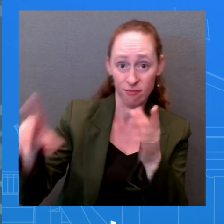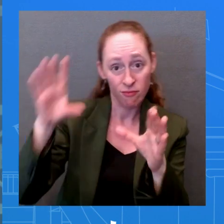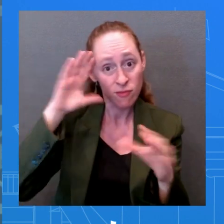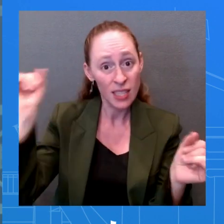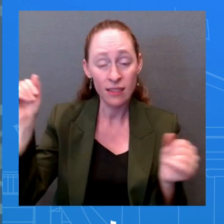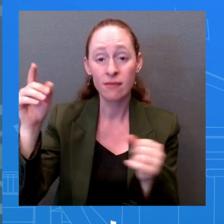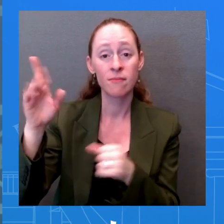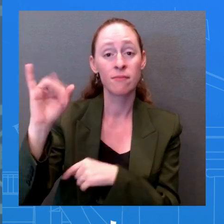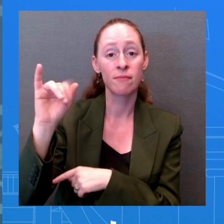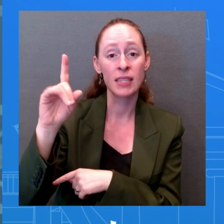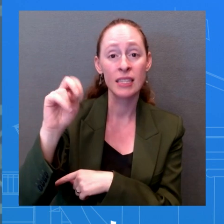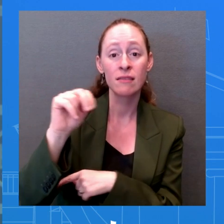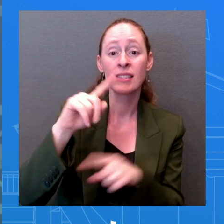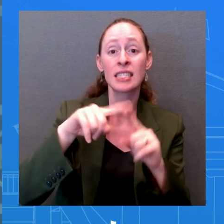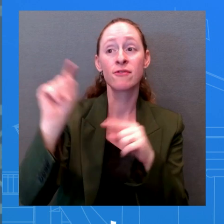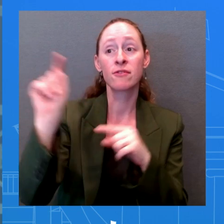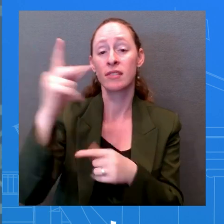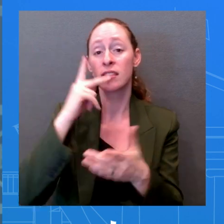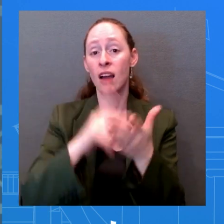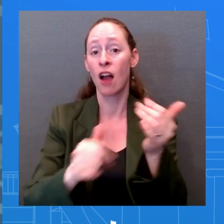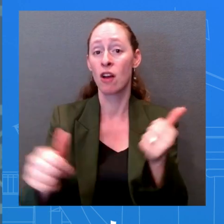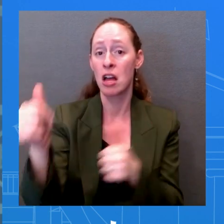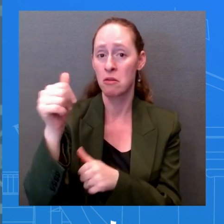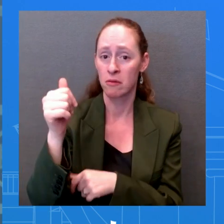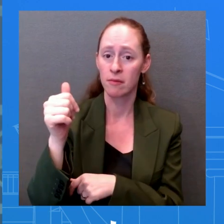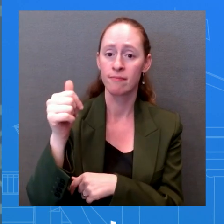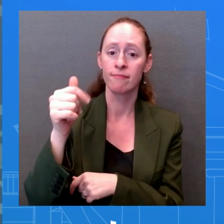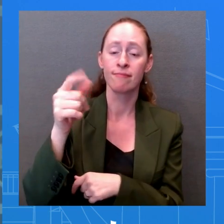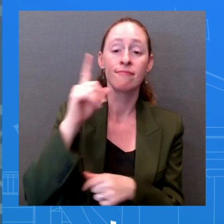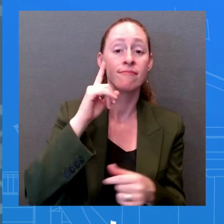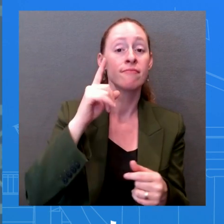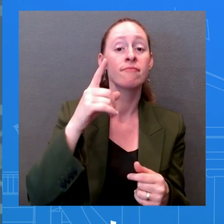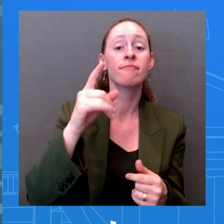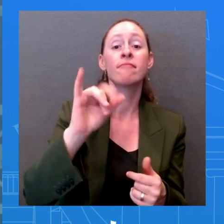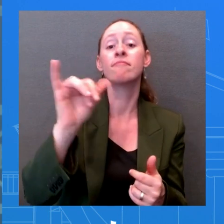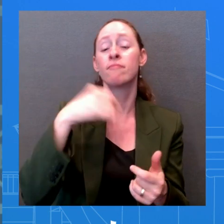and NEC Director Brian Deese, and also his deputy,